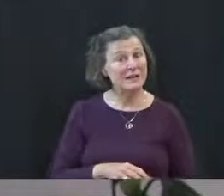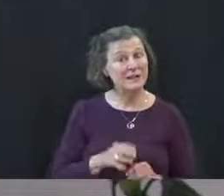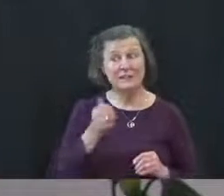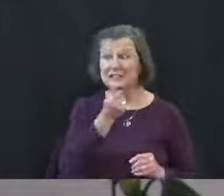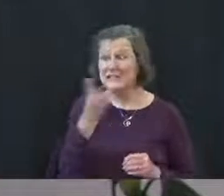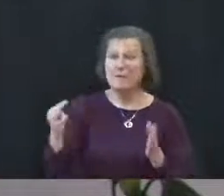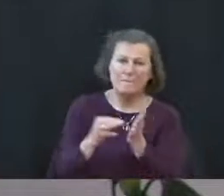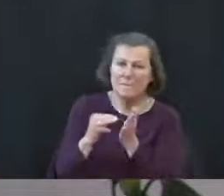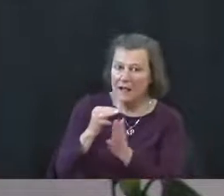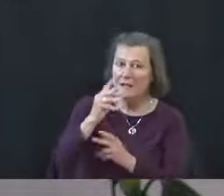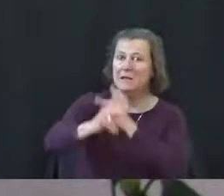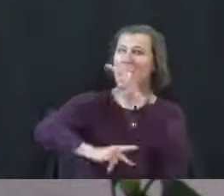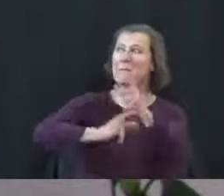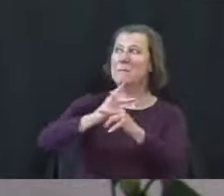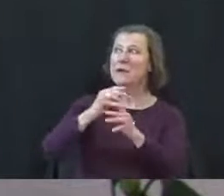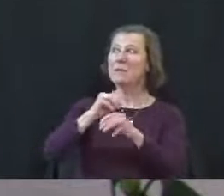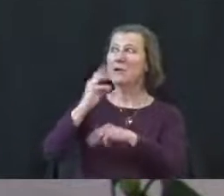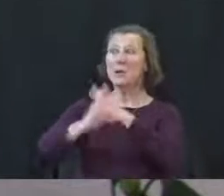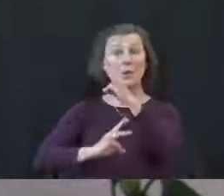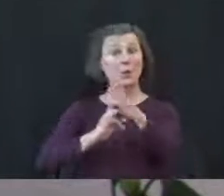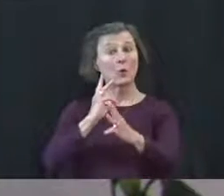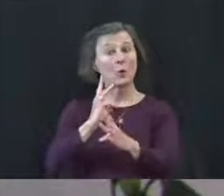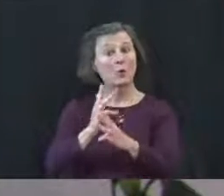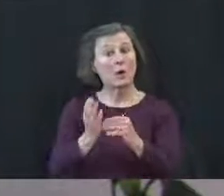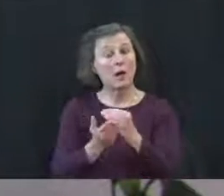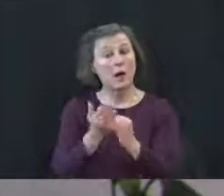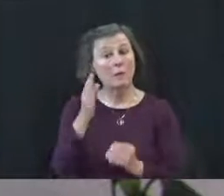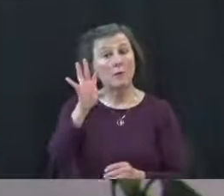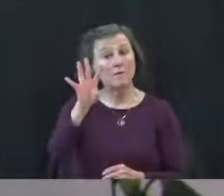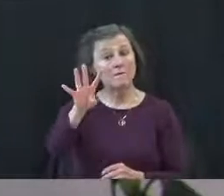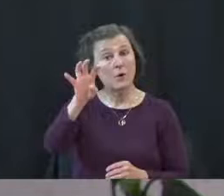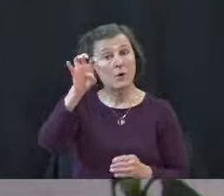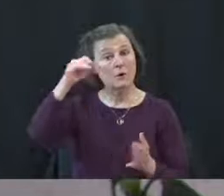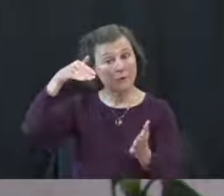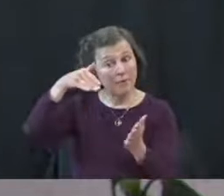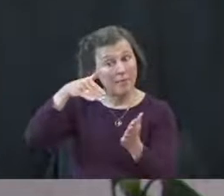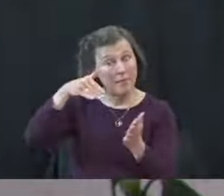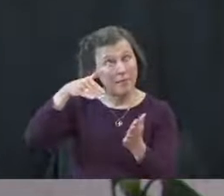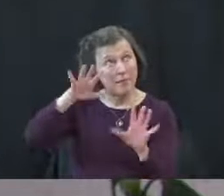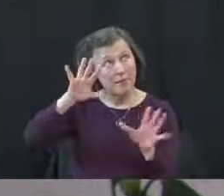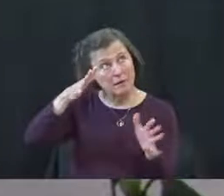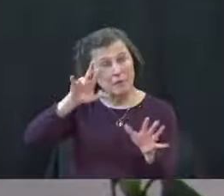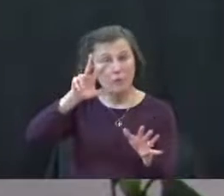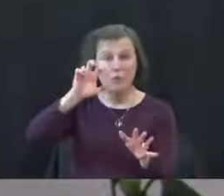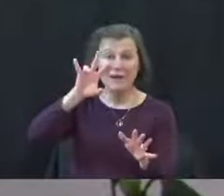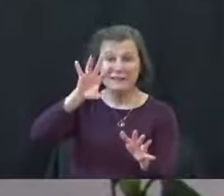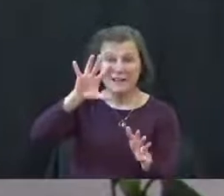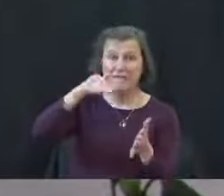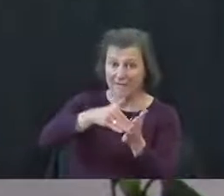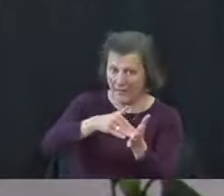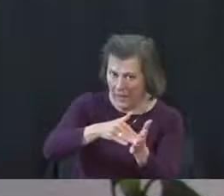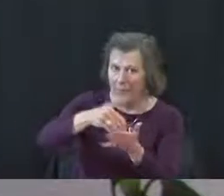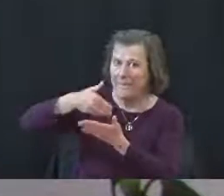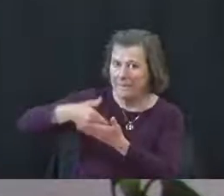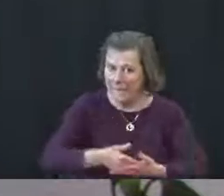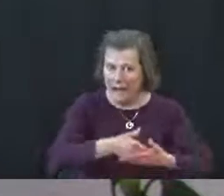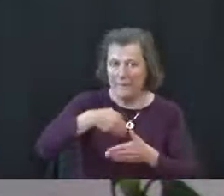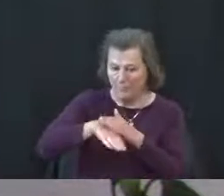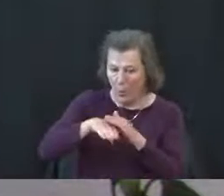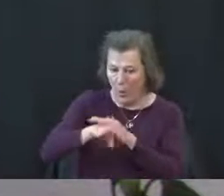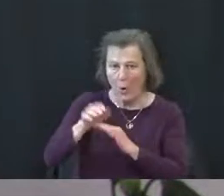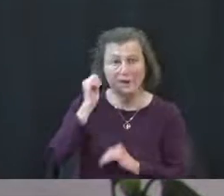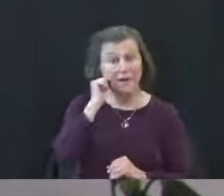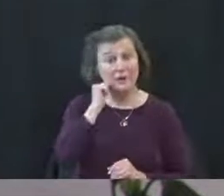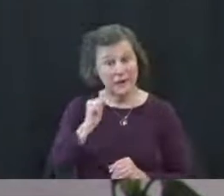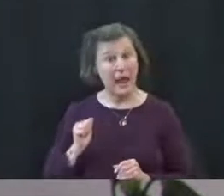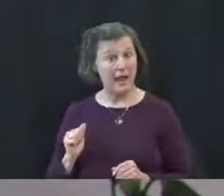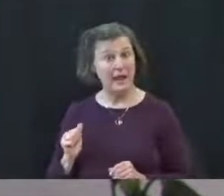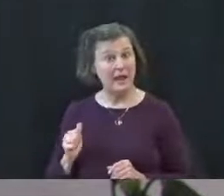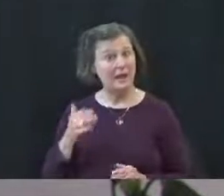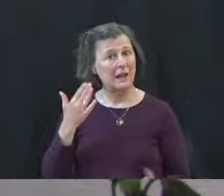the world and almost 400,000 (about 375, 000) babies being born every day you might suspect